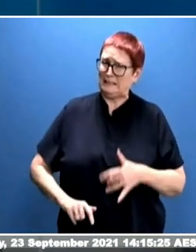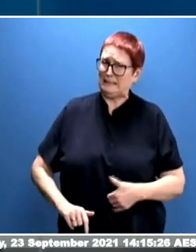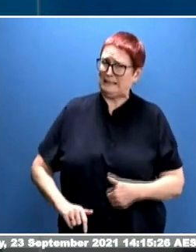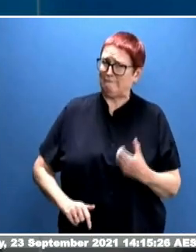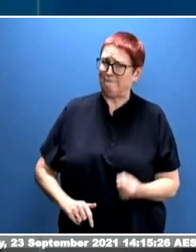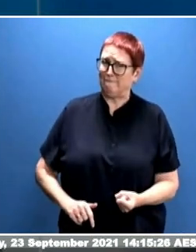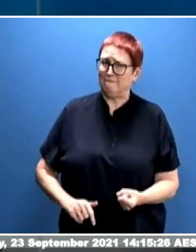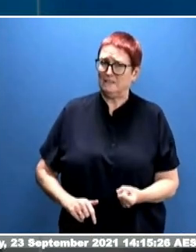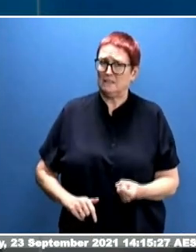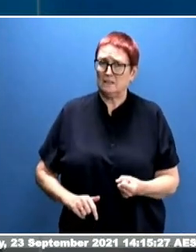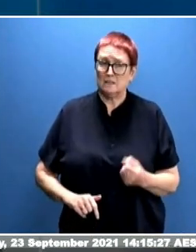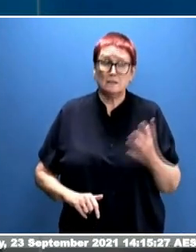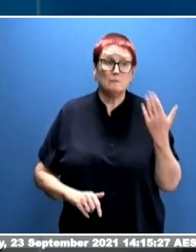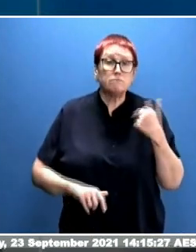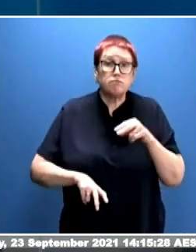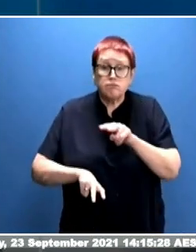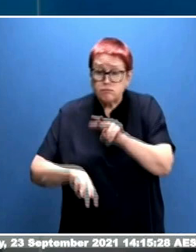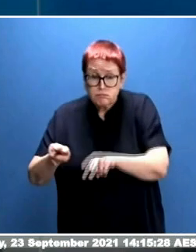Now those assessments that you're talking about, and in particular